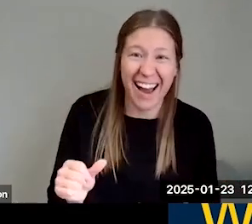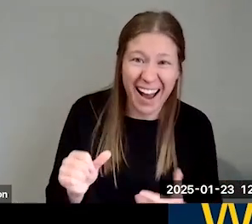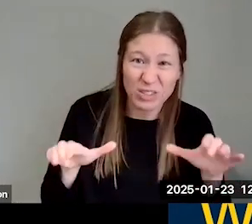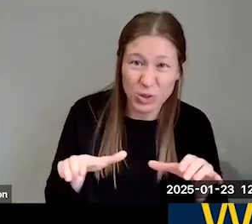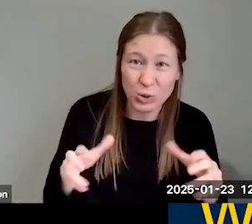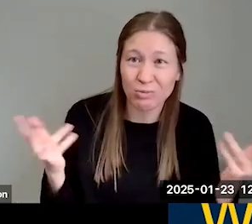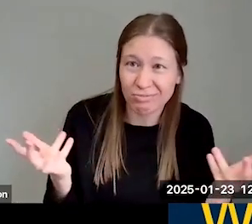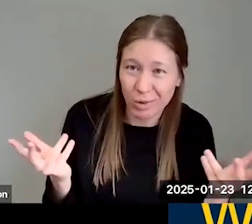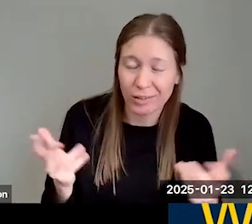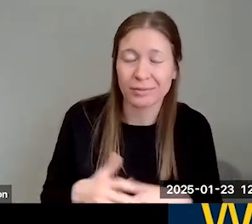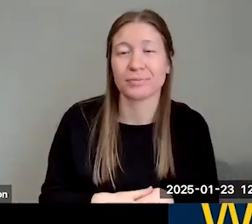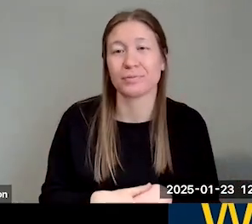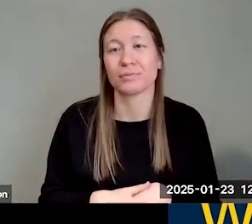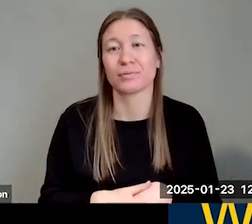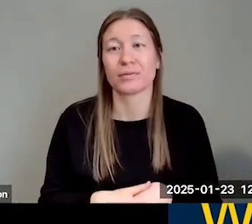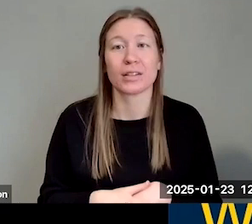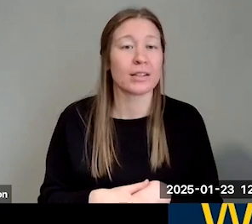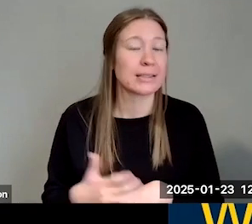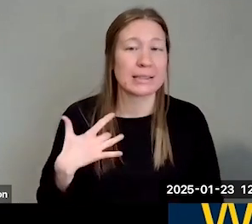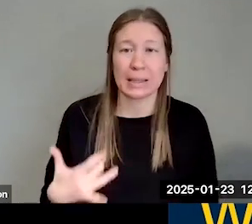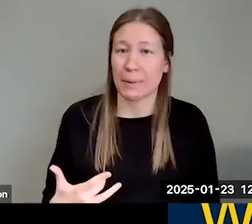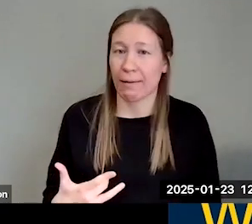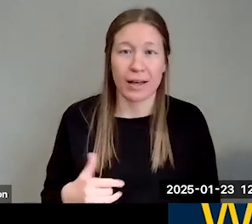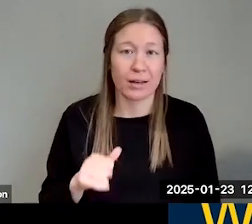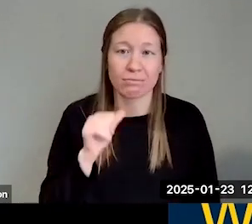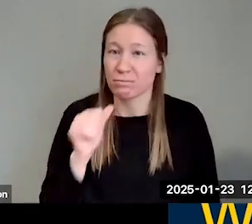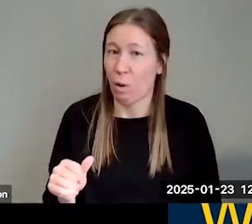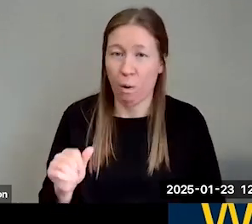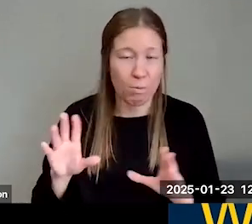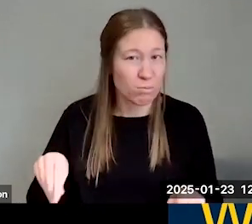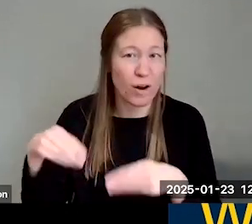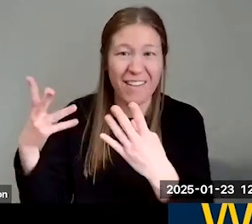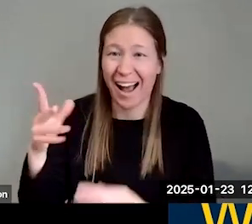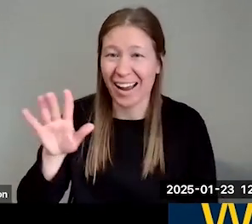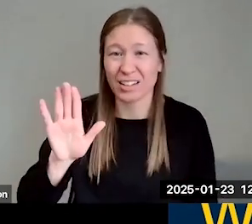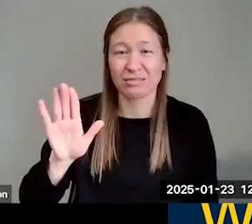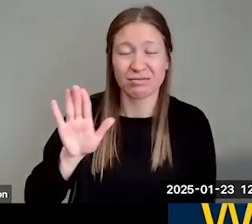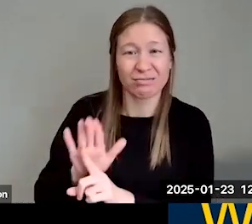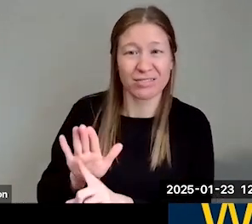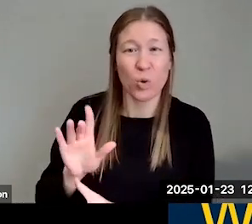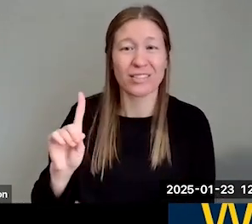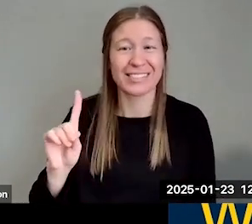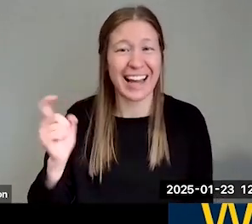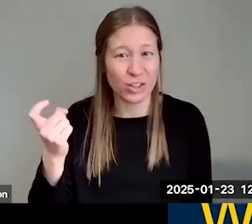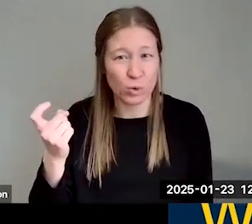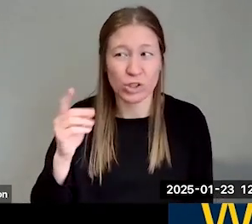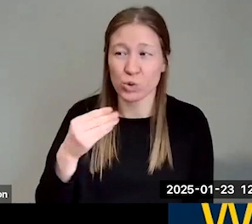It is best practice not to provide a diagnosis or turn in medical documentation directly